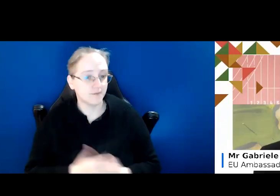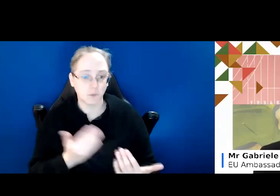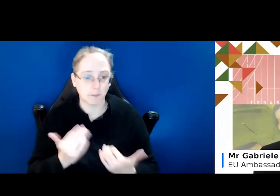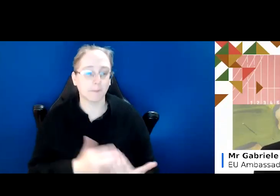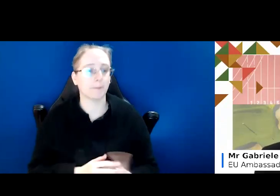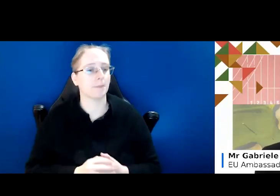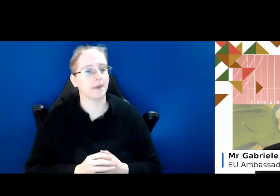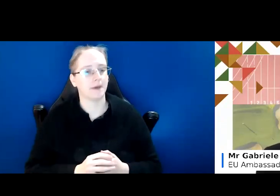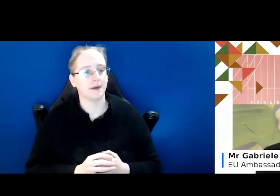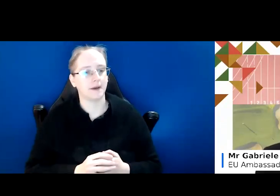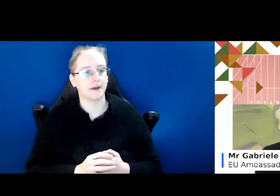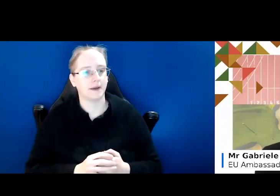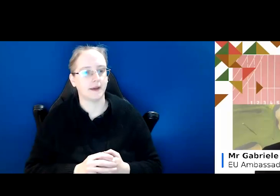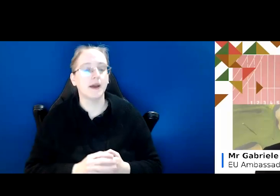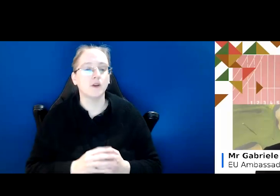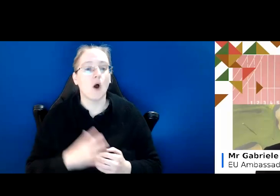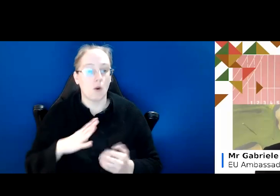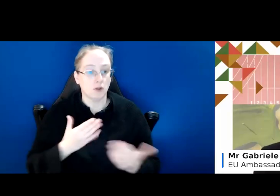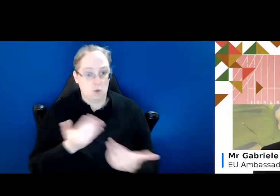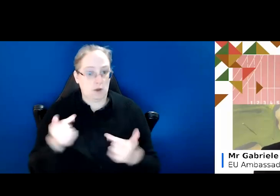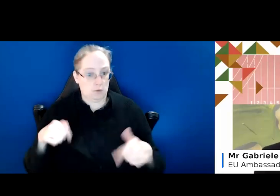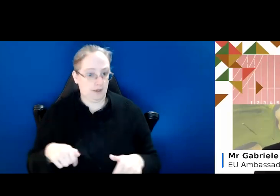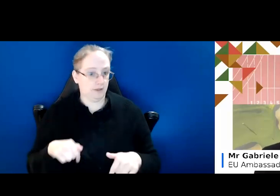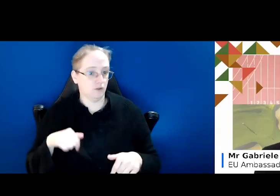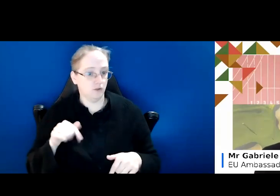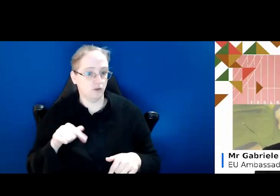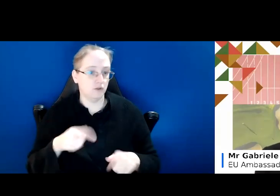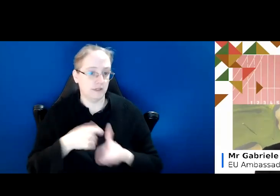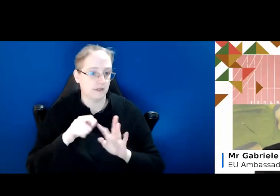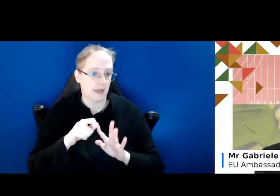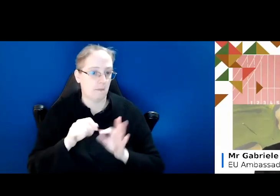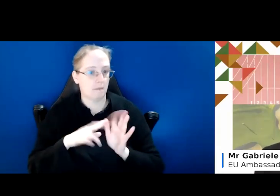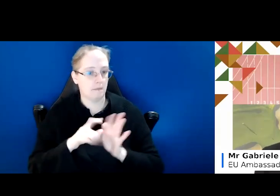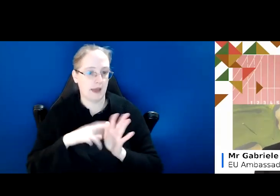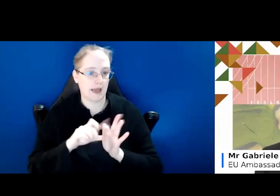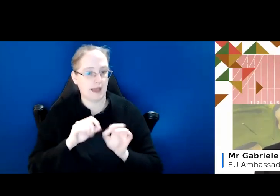If you allow me also I would like to welcome you to this memorial lecture for 2023.